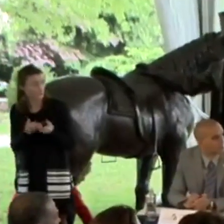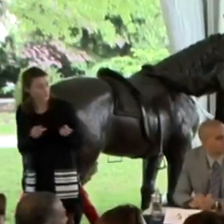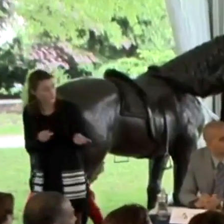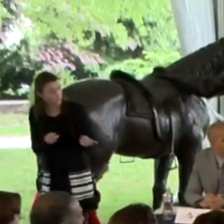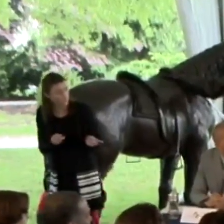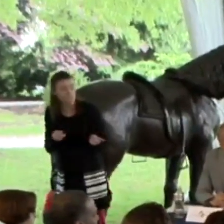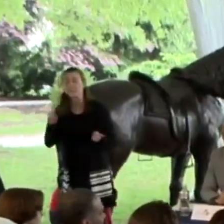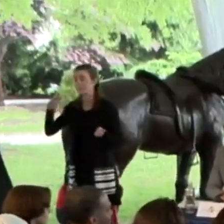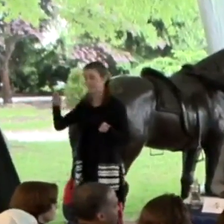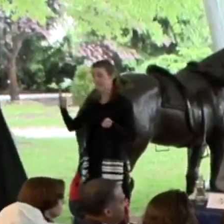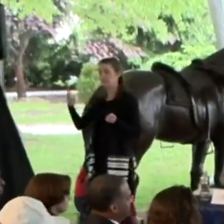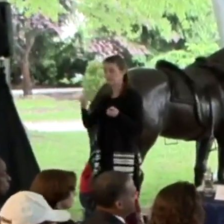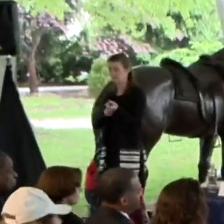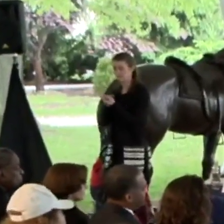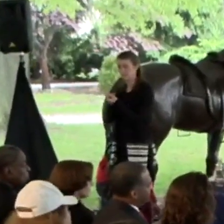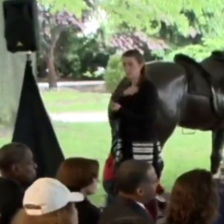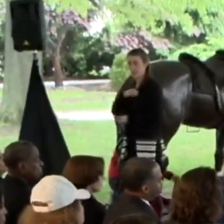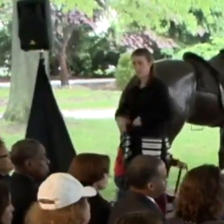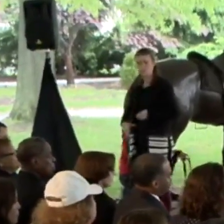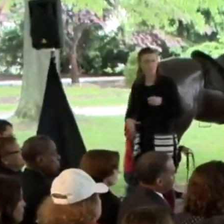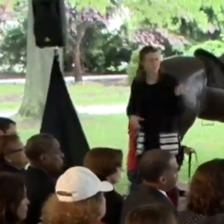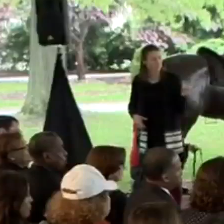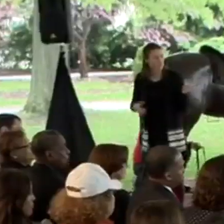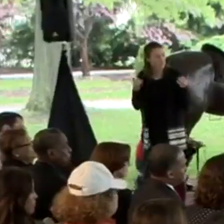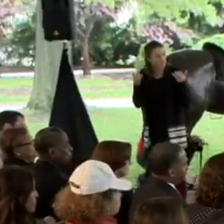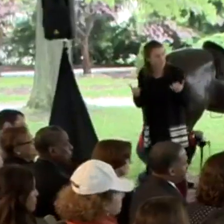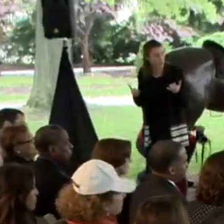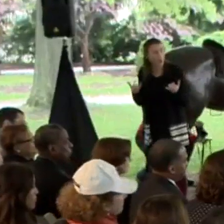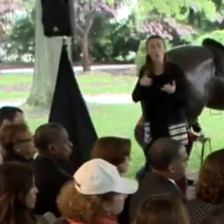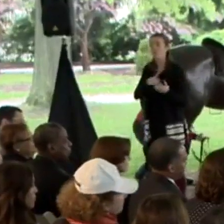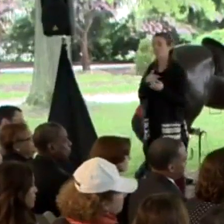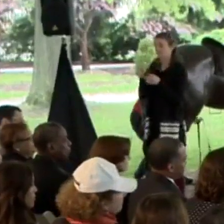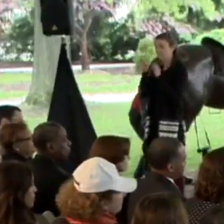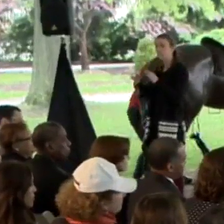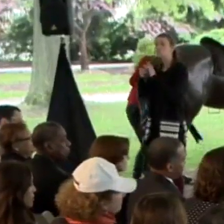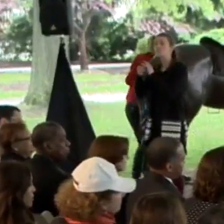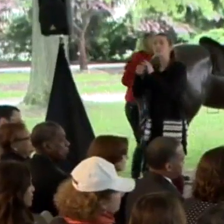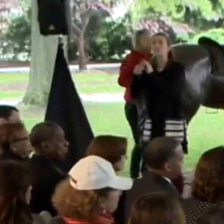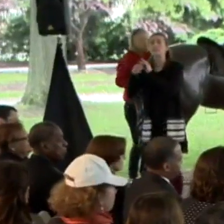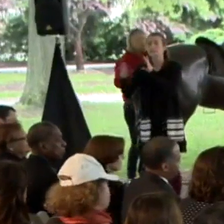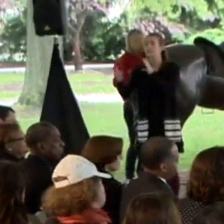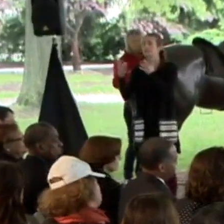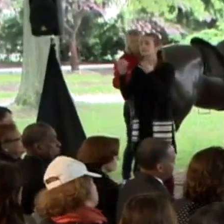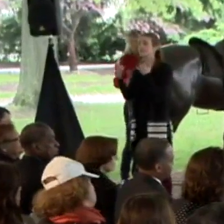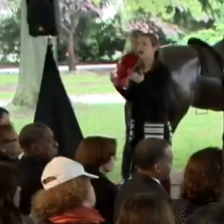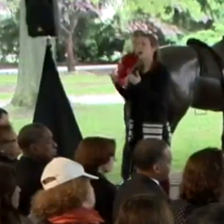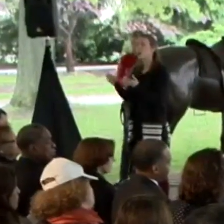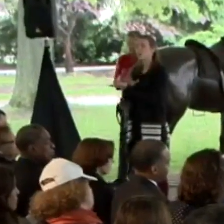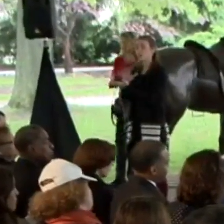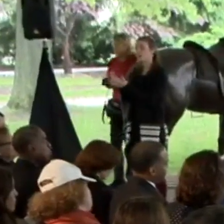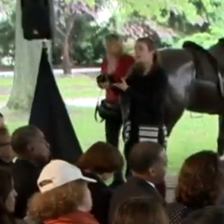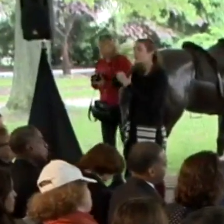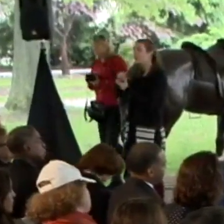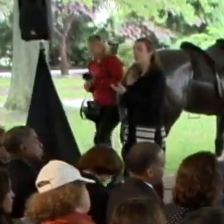MOTION TO RELIEF THE CONSTITUTION OF THE STATE OF NEW